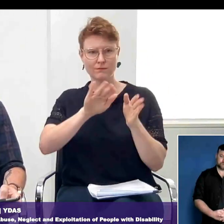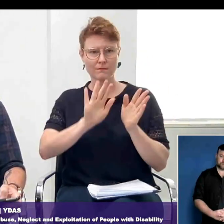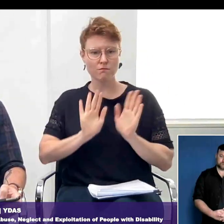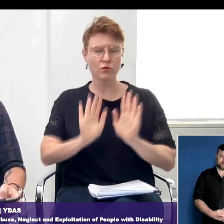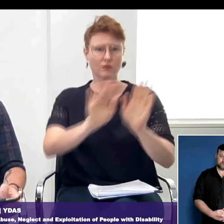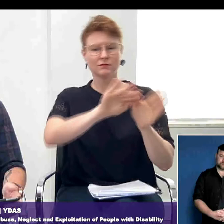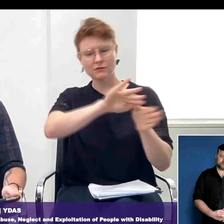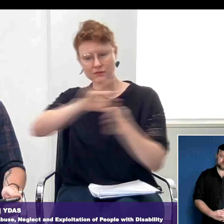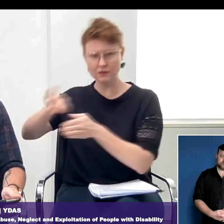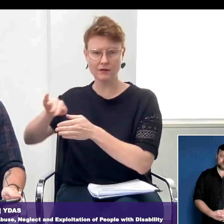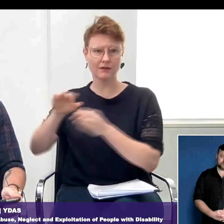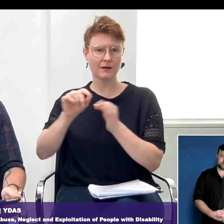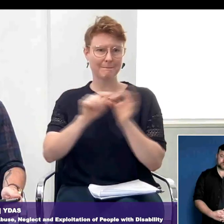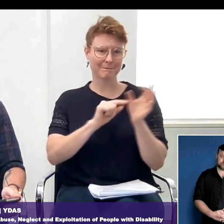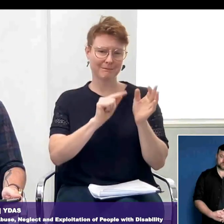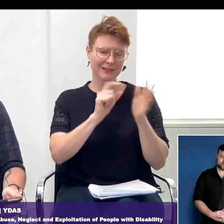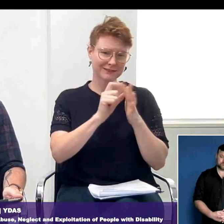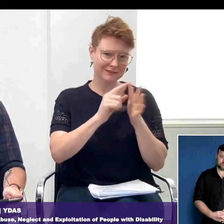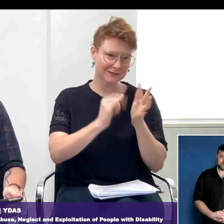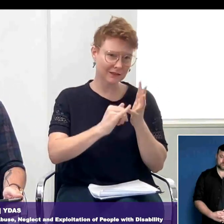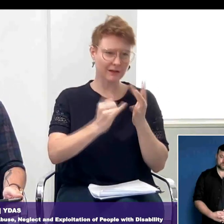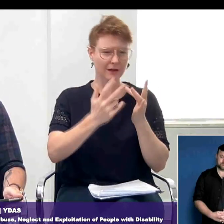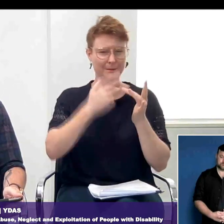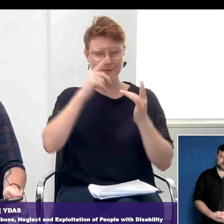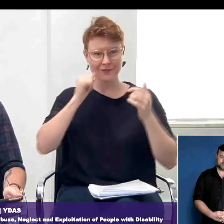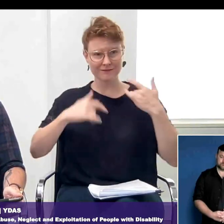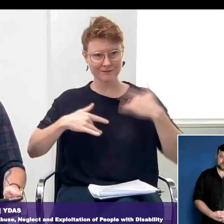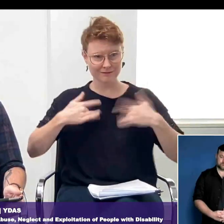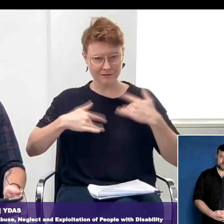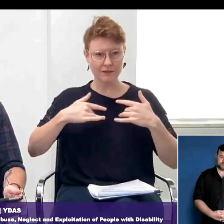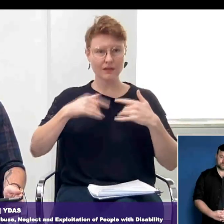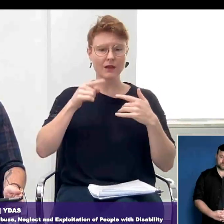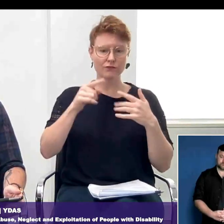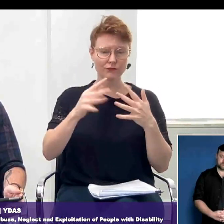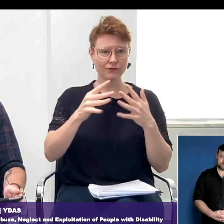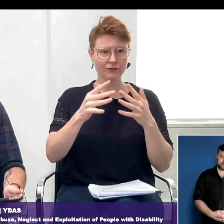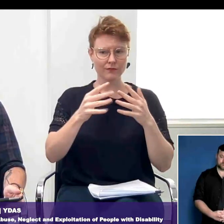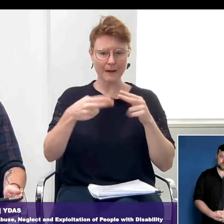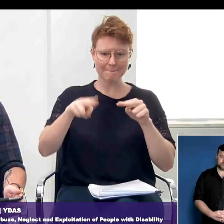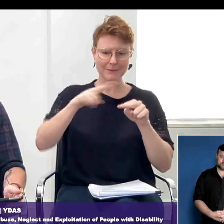Their expectations can be moved towards something else that is not relevant to their